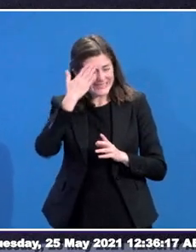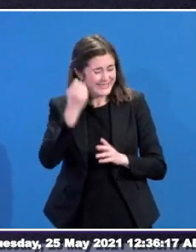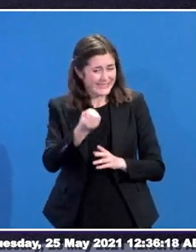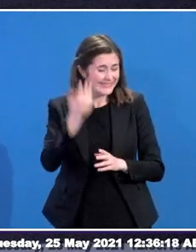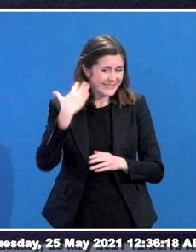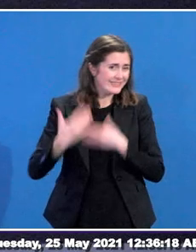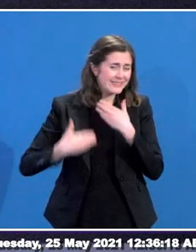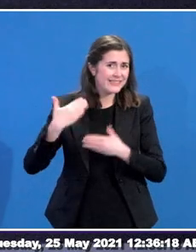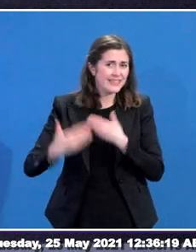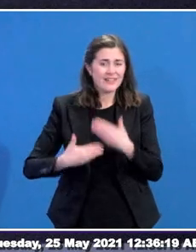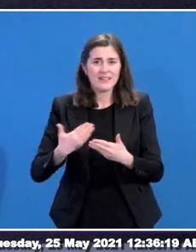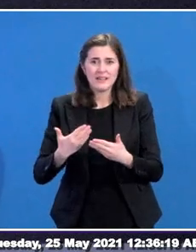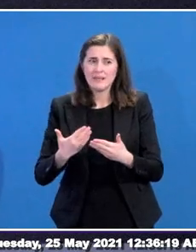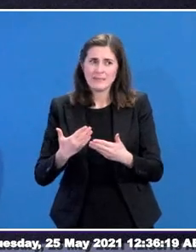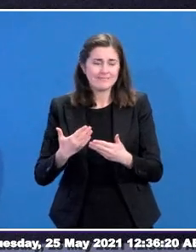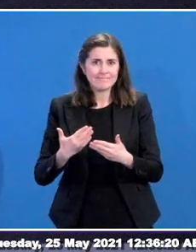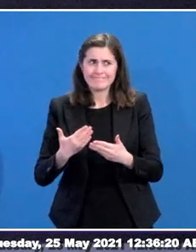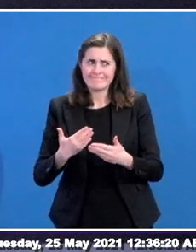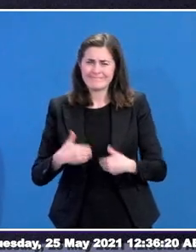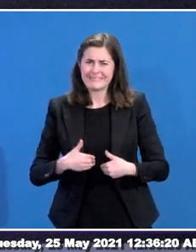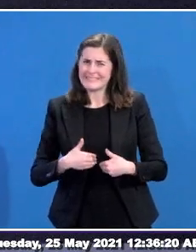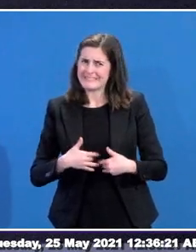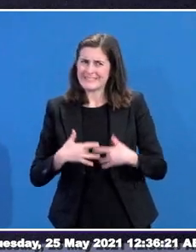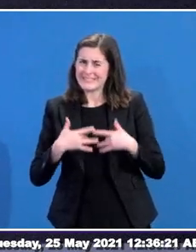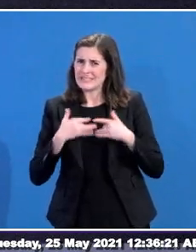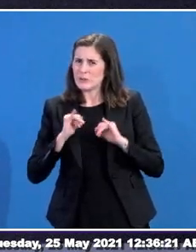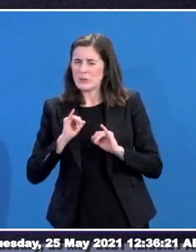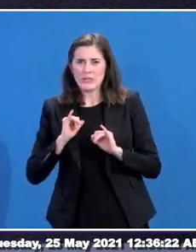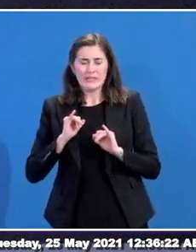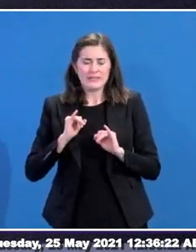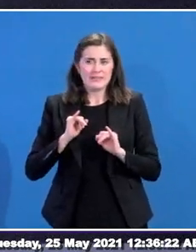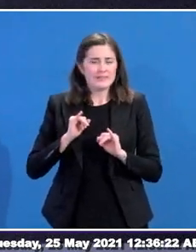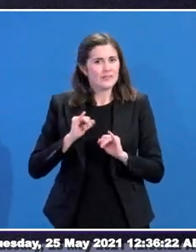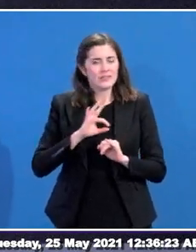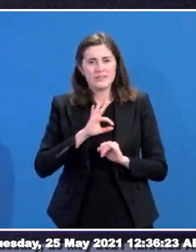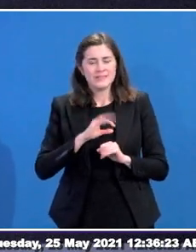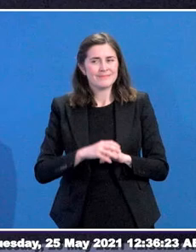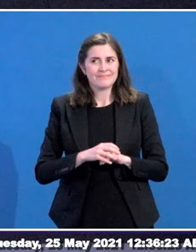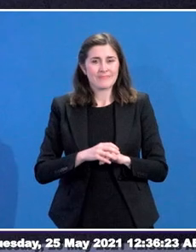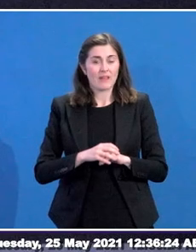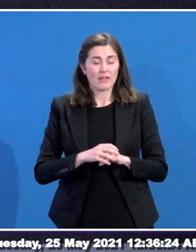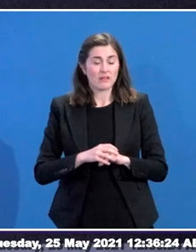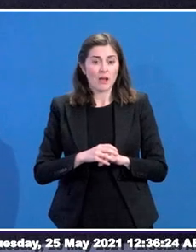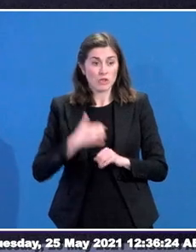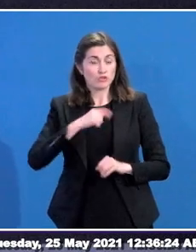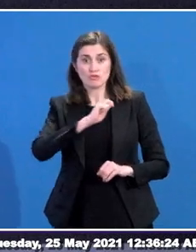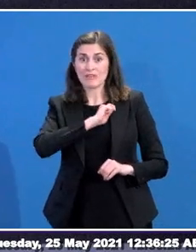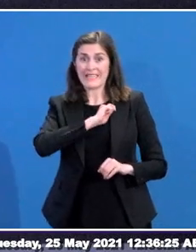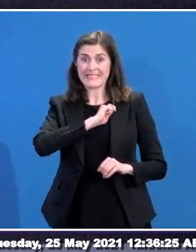It just confuses you and it throws you --- throws all your trust out.